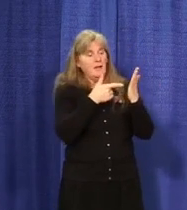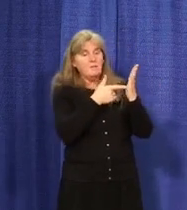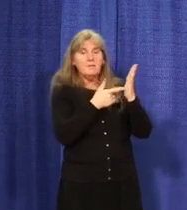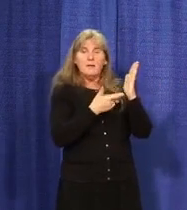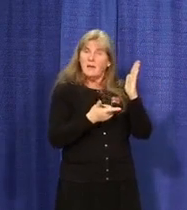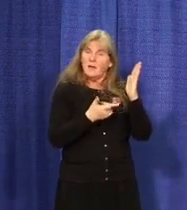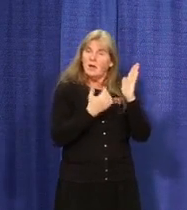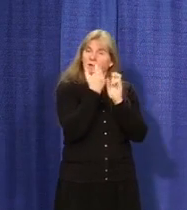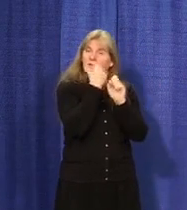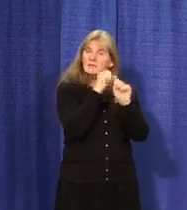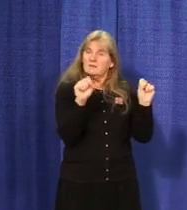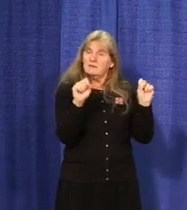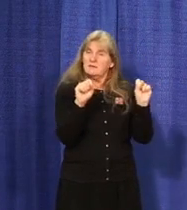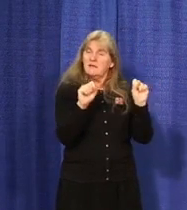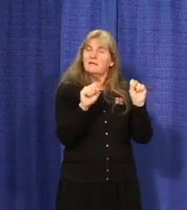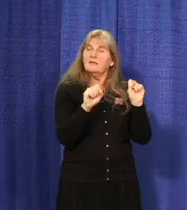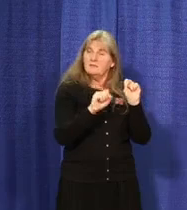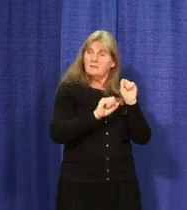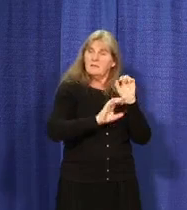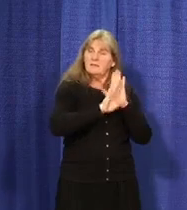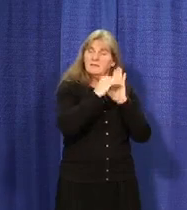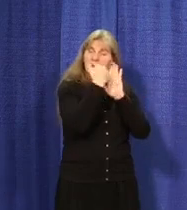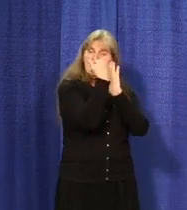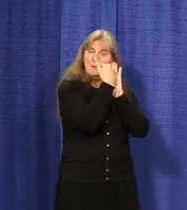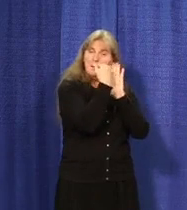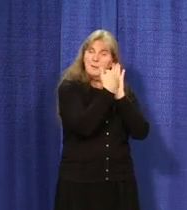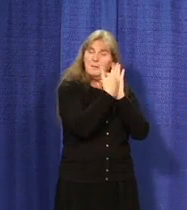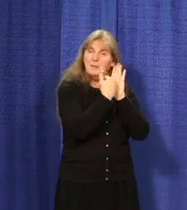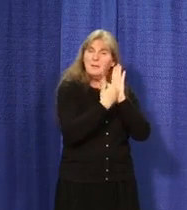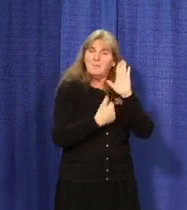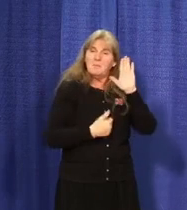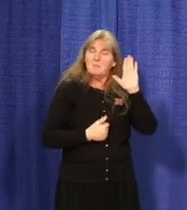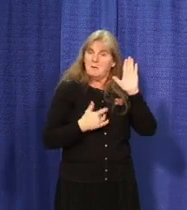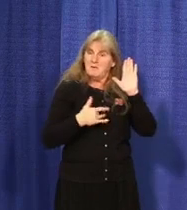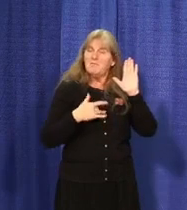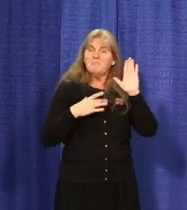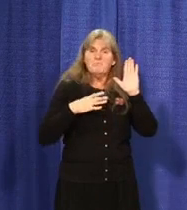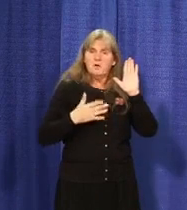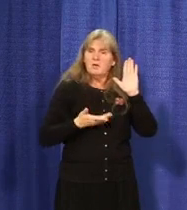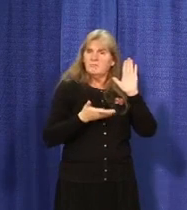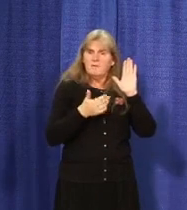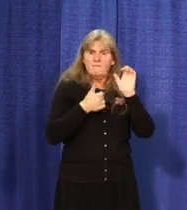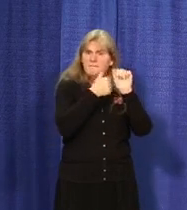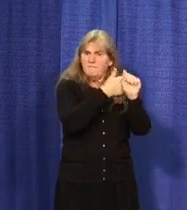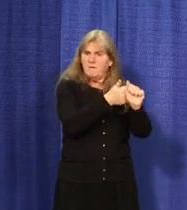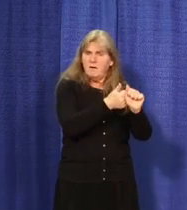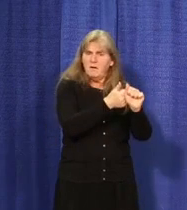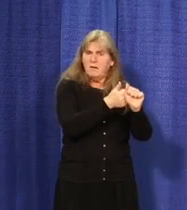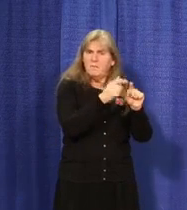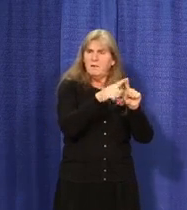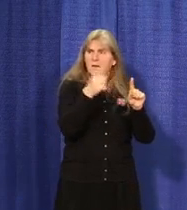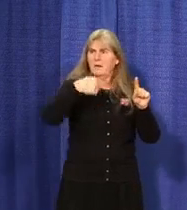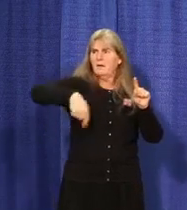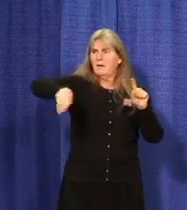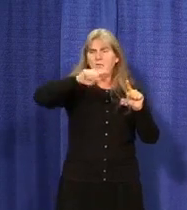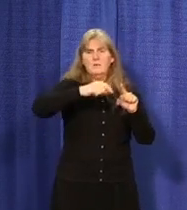the safety we have built around the advice that we give. So from here on, it is really a matter of choice.